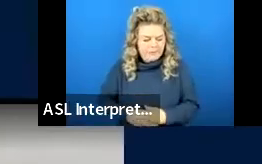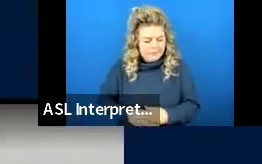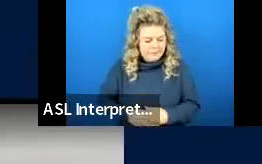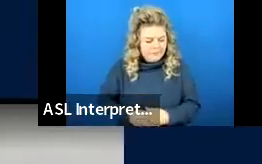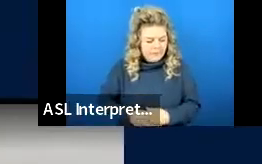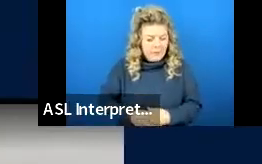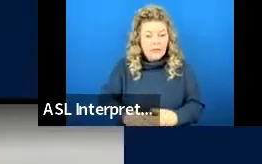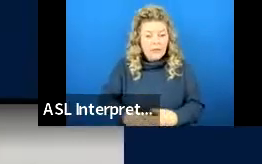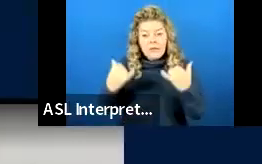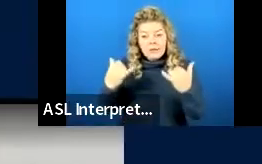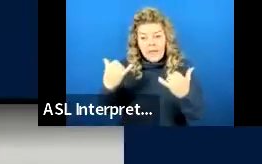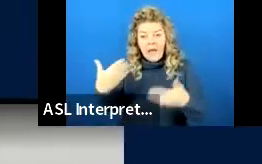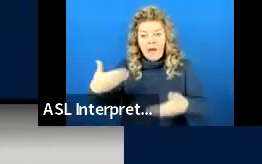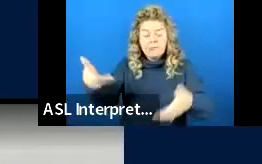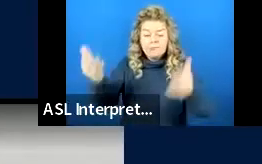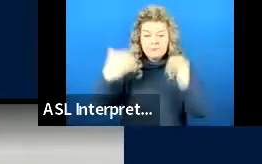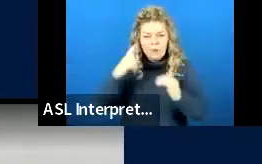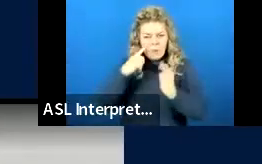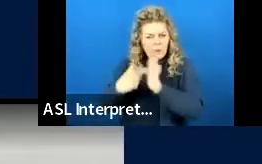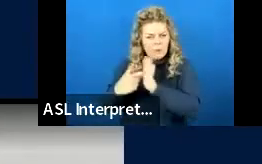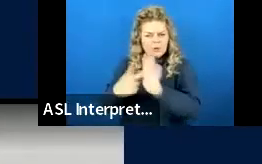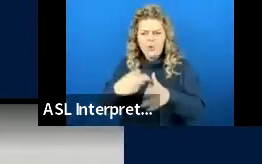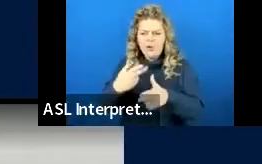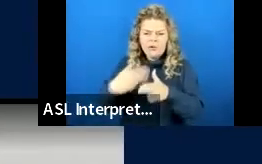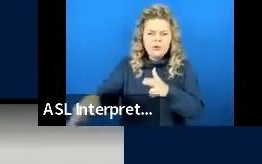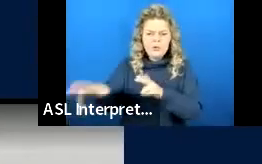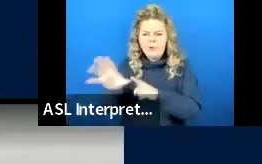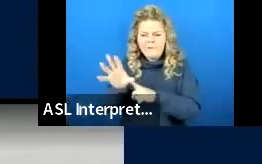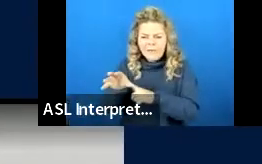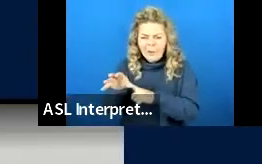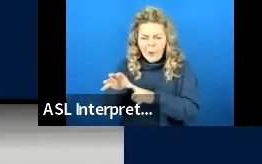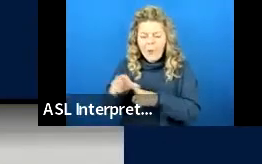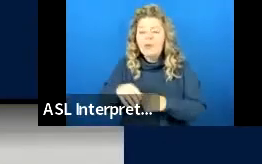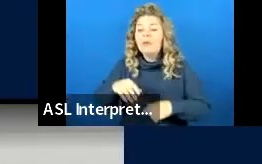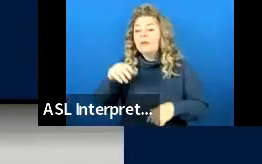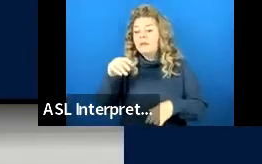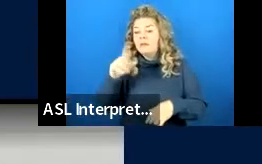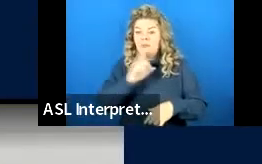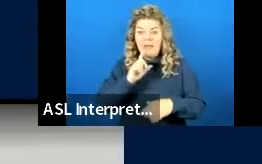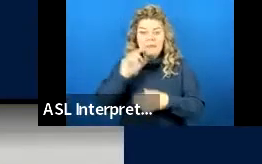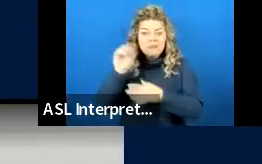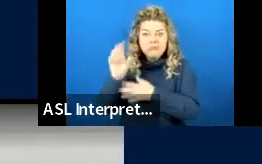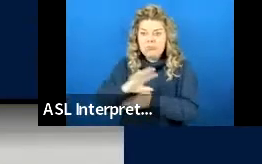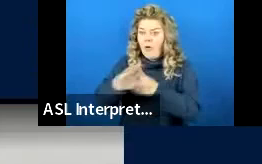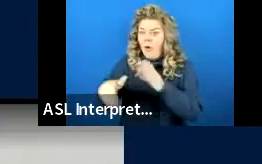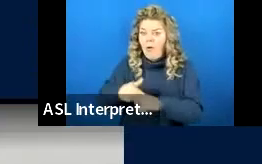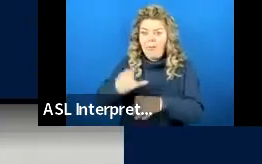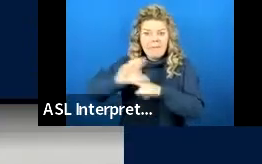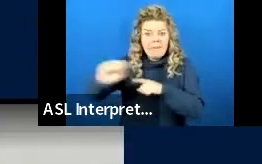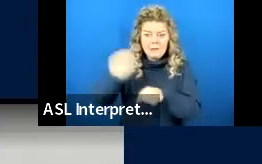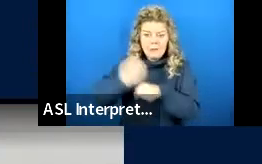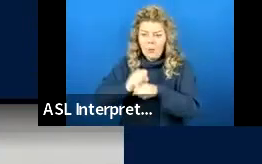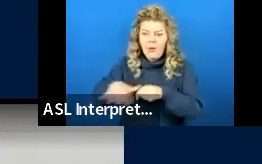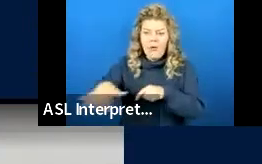Now we'll show a short video highlighting some of the amazing work happening across our campus around our people goal.